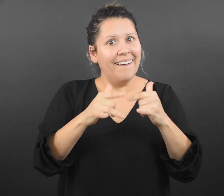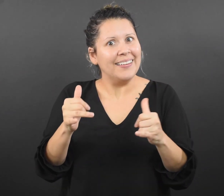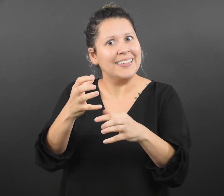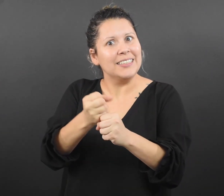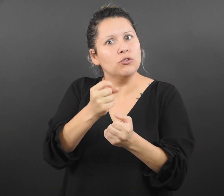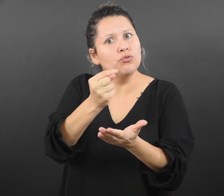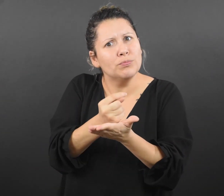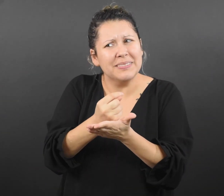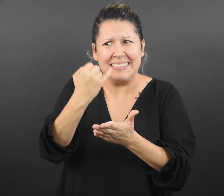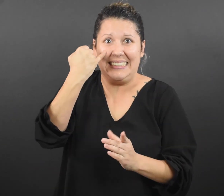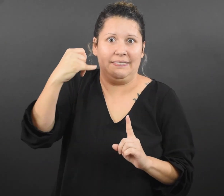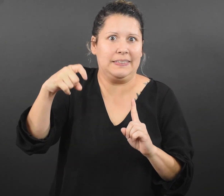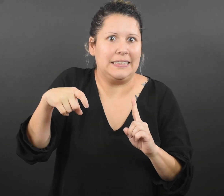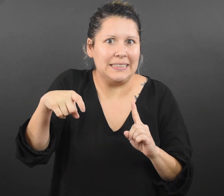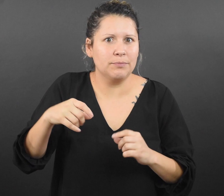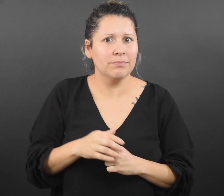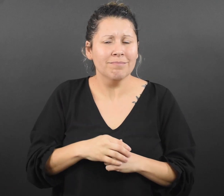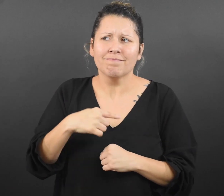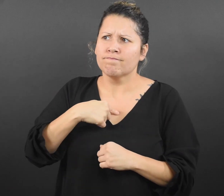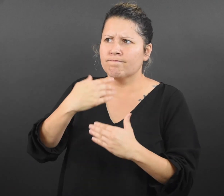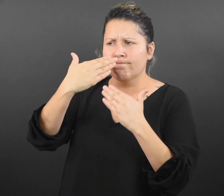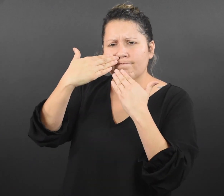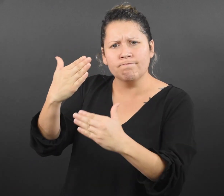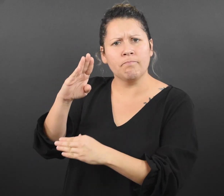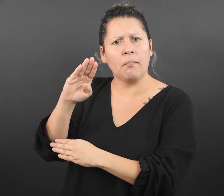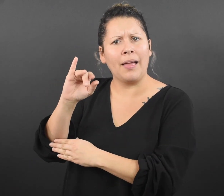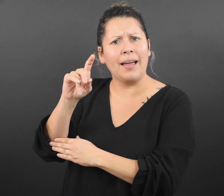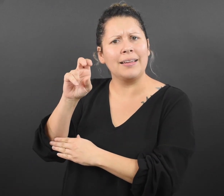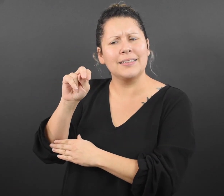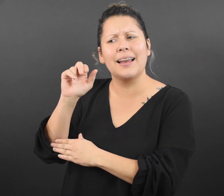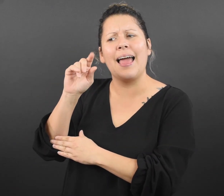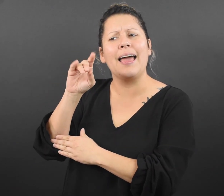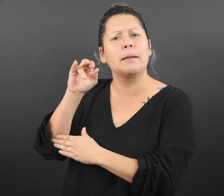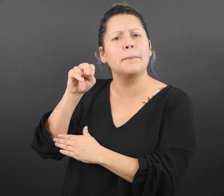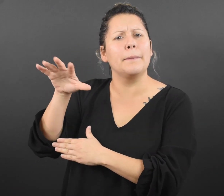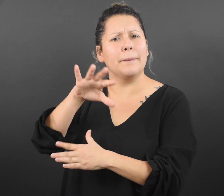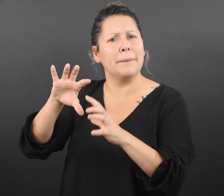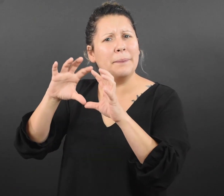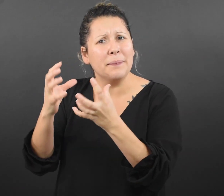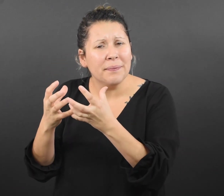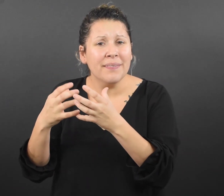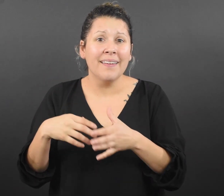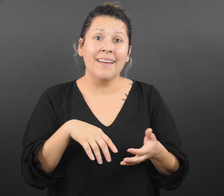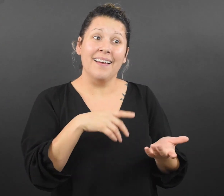need it. I thank the Biden Administration and federal doctors and nurses for making